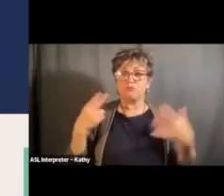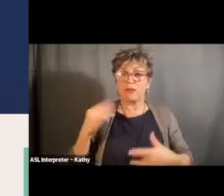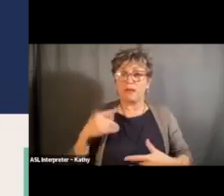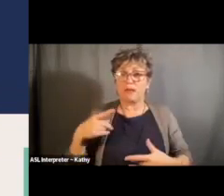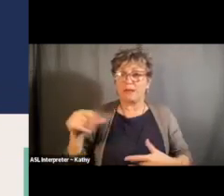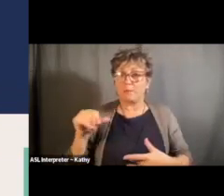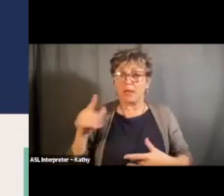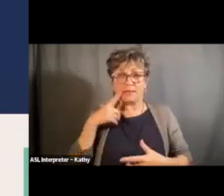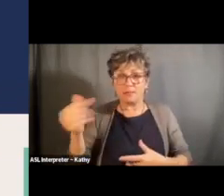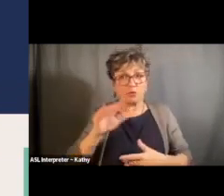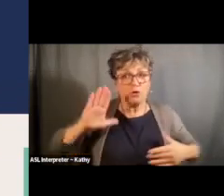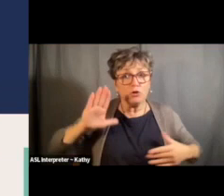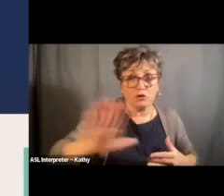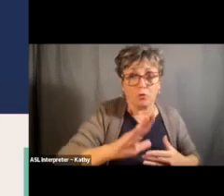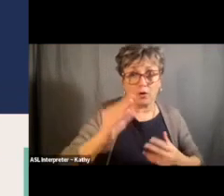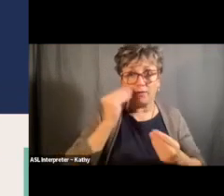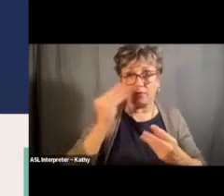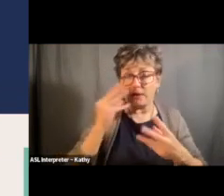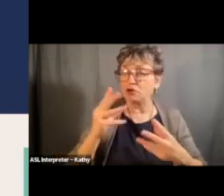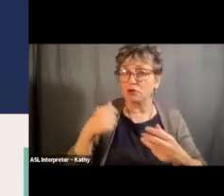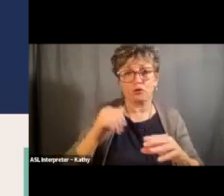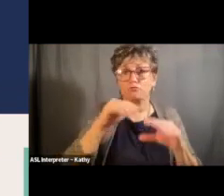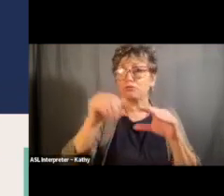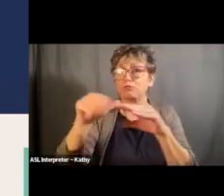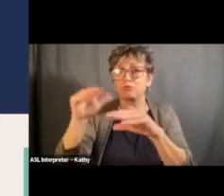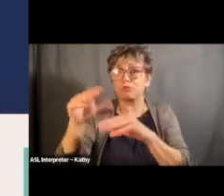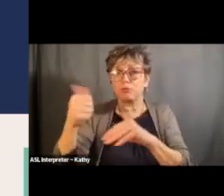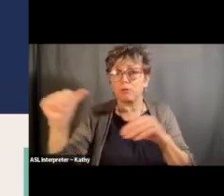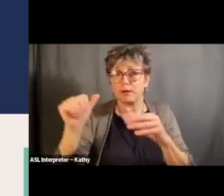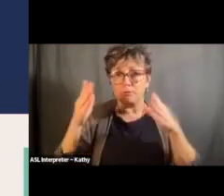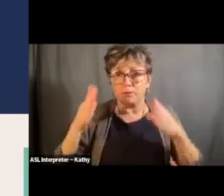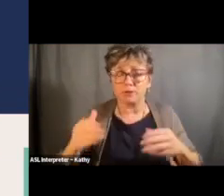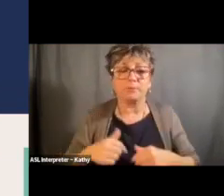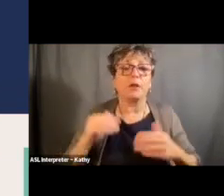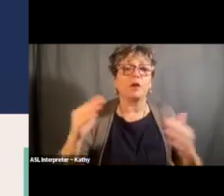means change your answer, or you can just simply view to see you know how you answered something.